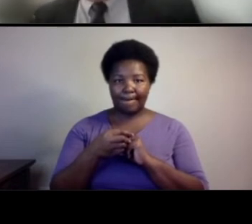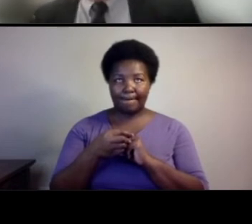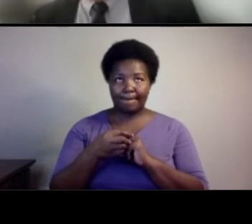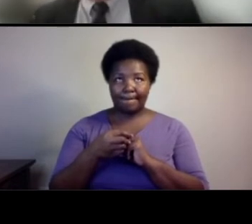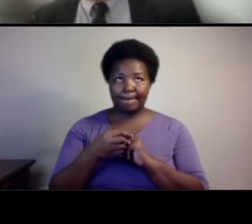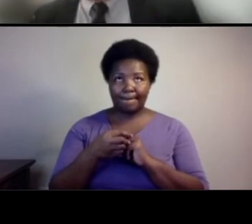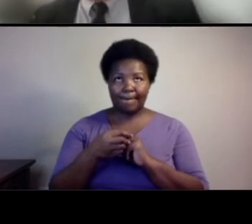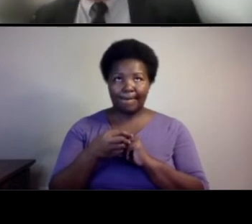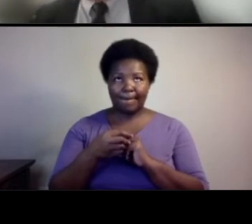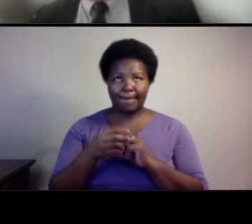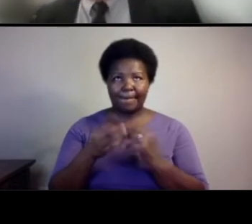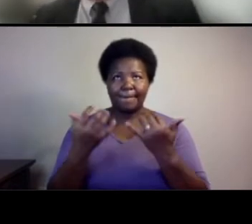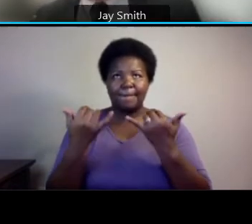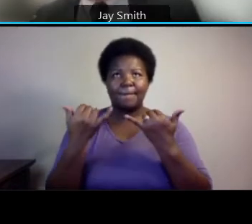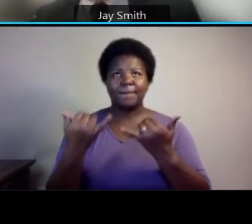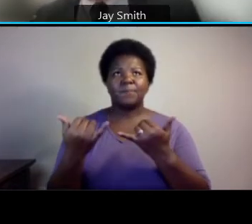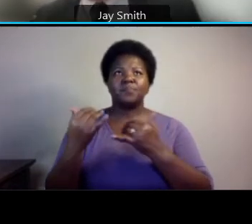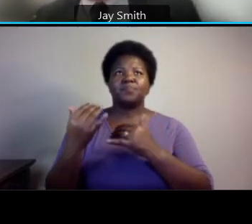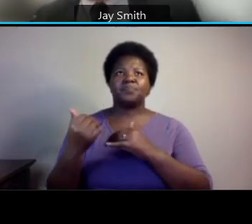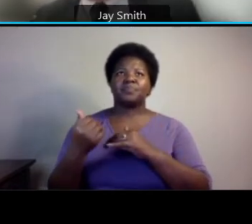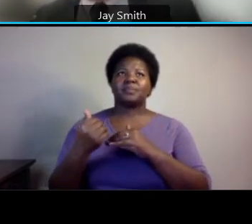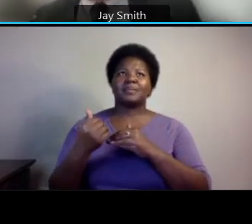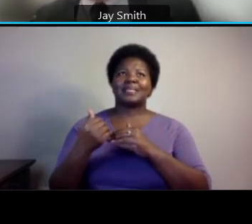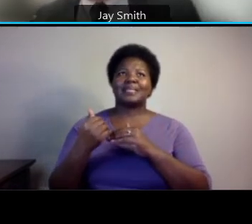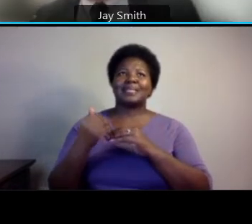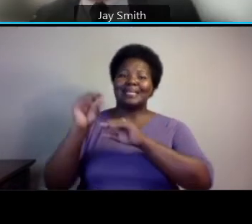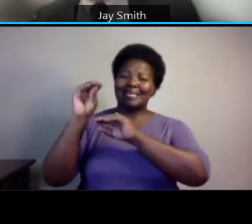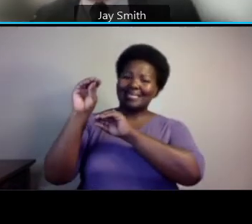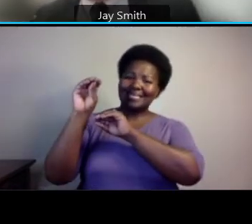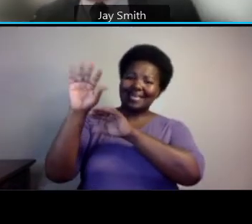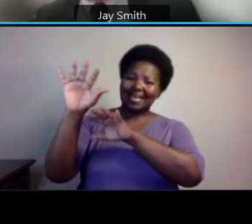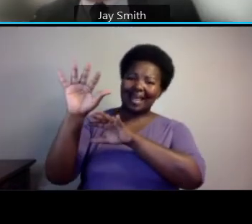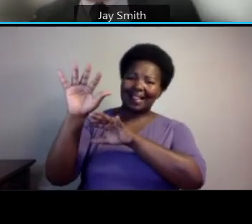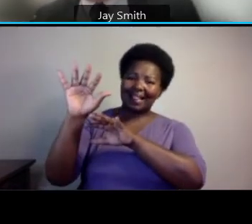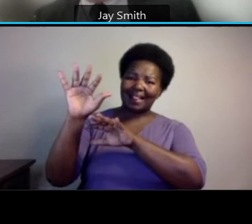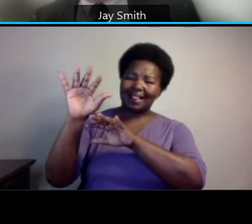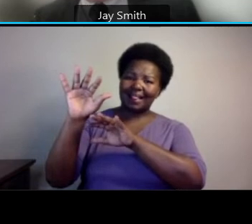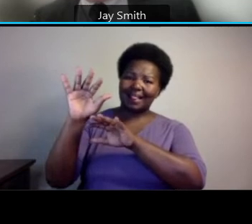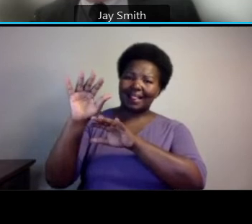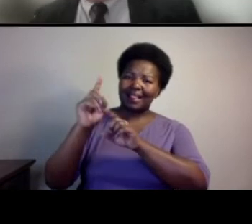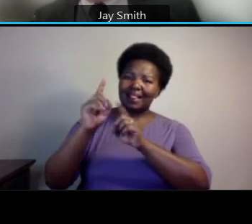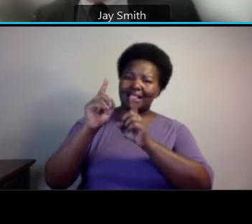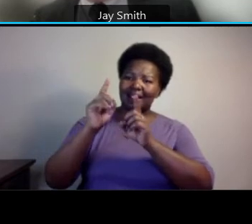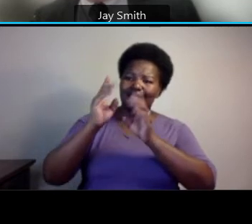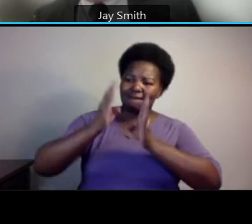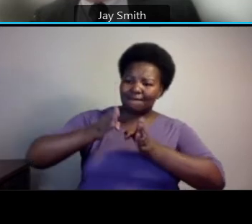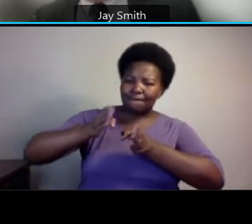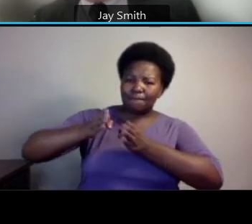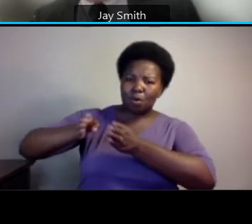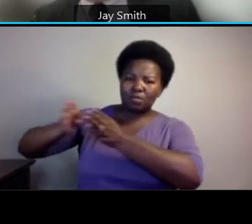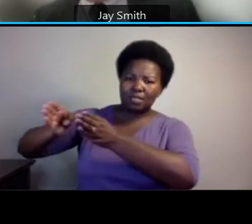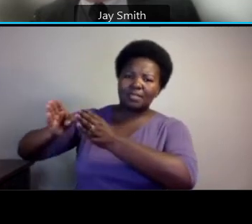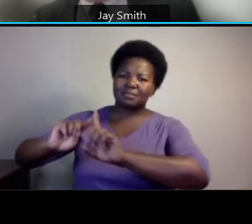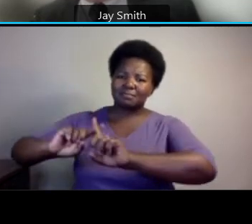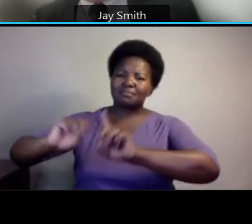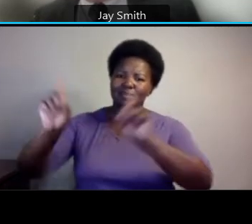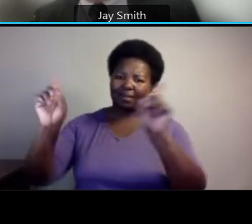the signal phasing takes into account you know multiple aspects here we have a turn lane a left